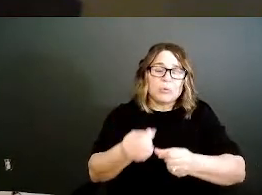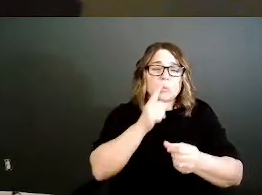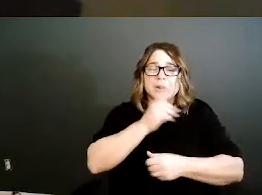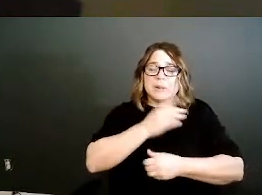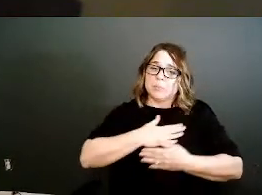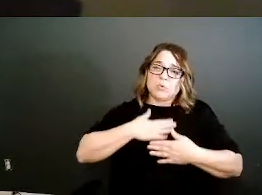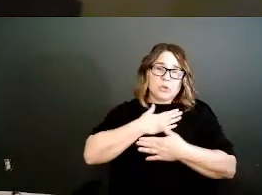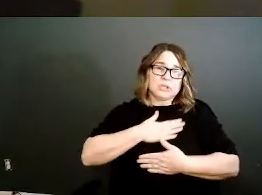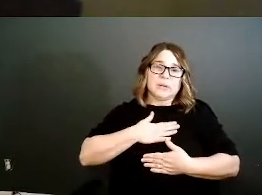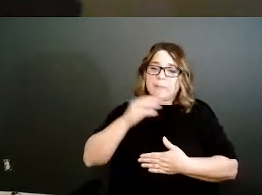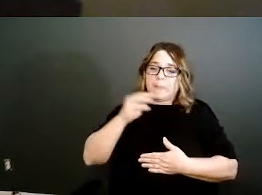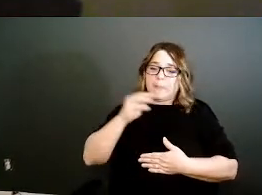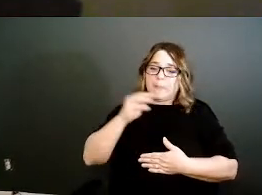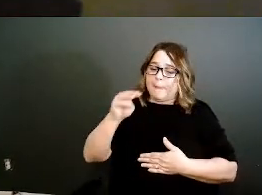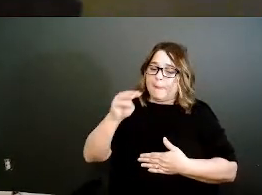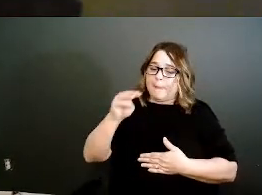PAST TERM TO BUILD TOWARD AND ARE NOW JUST SO